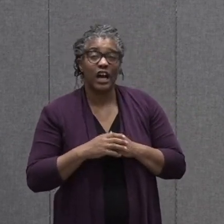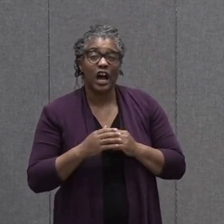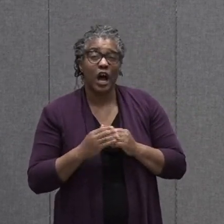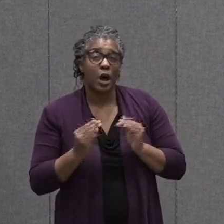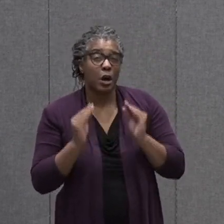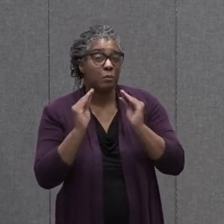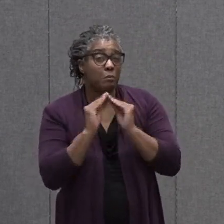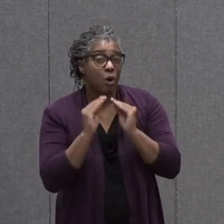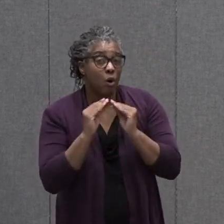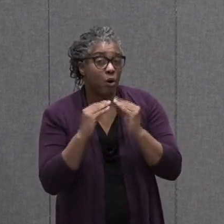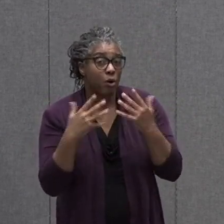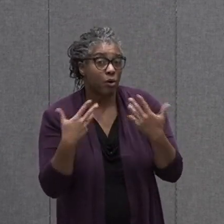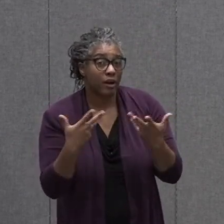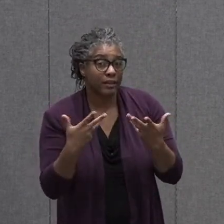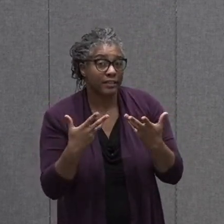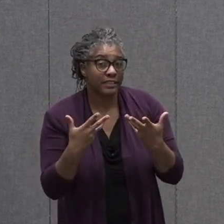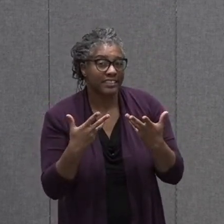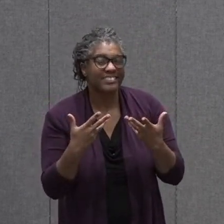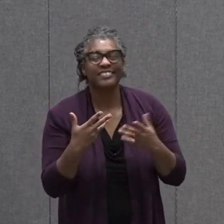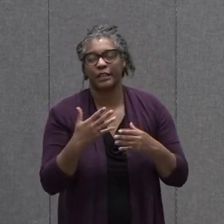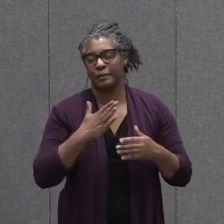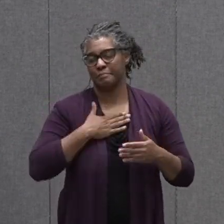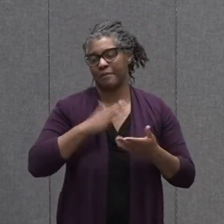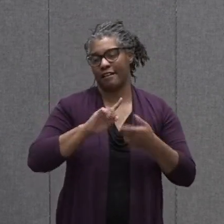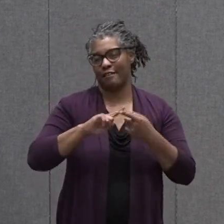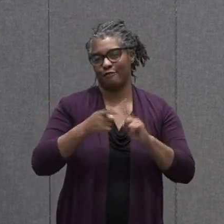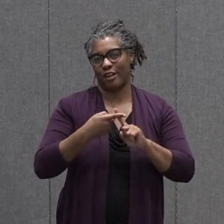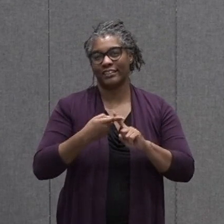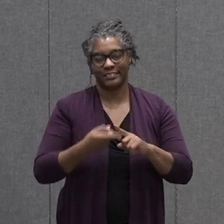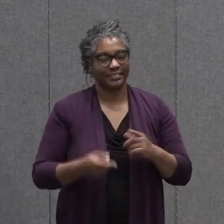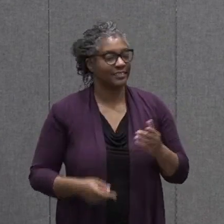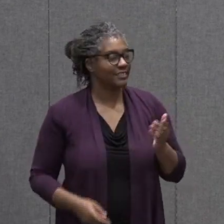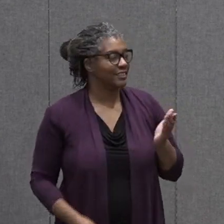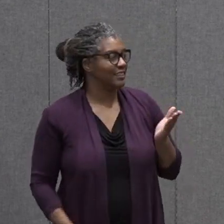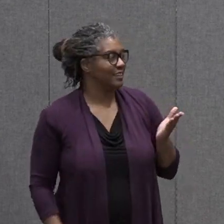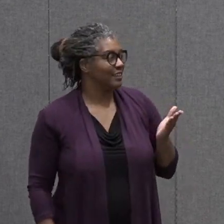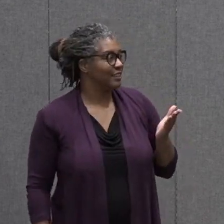It's so much more fun to play basketball with my friend.